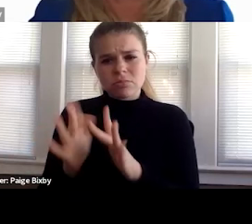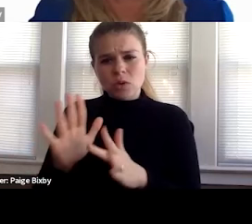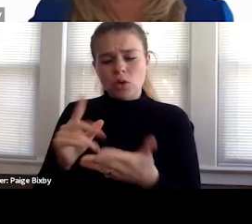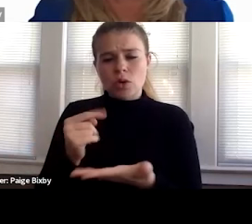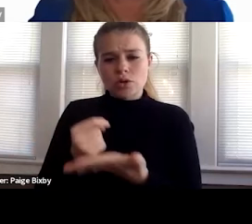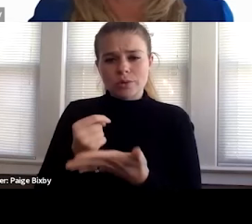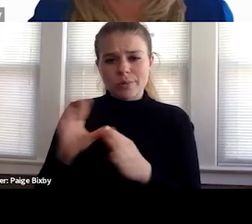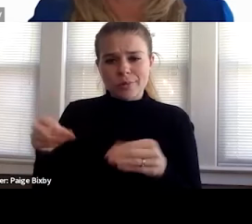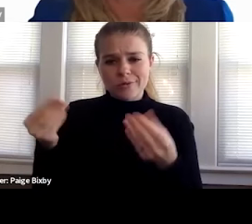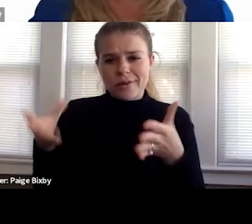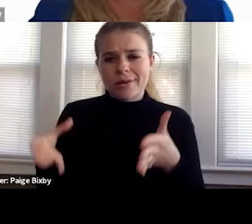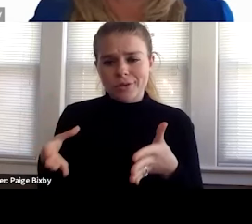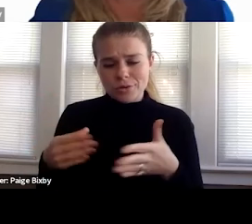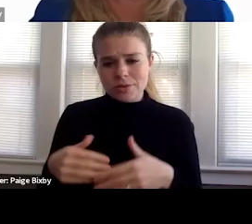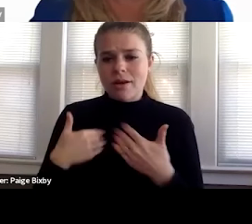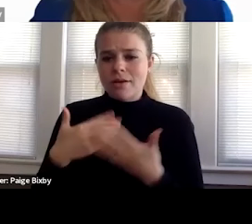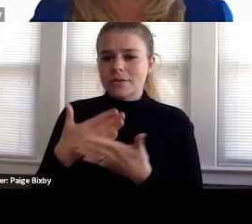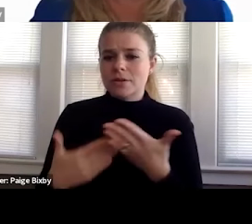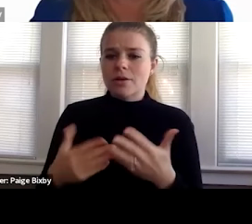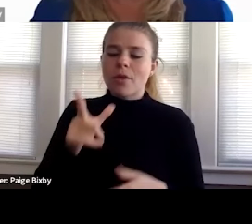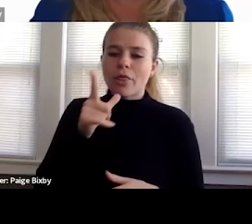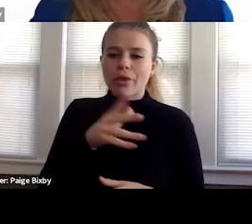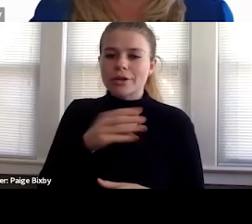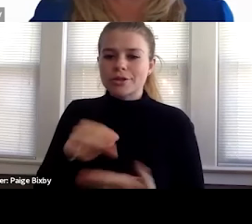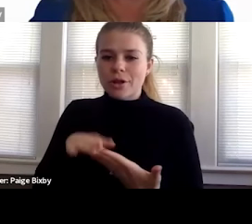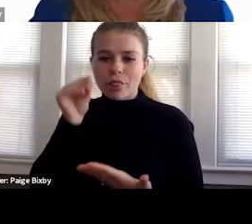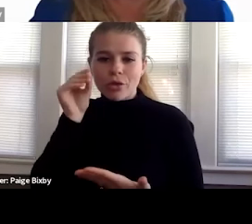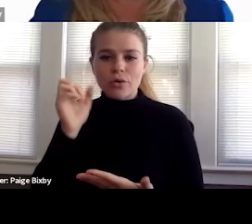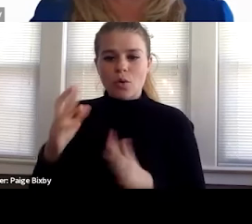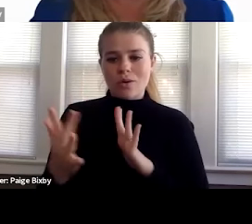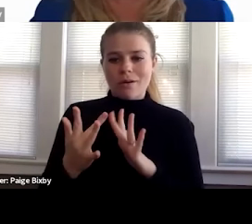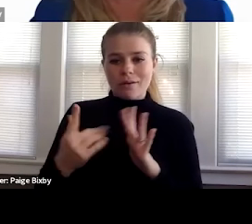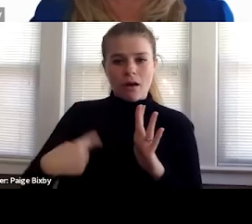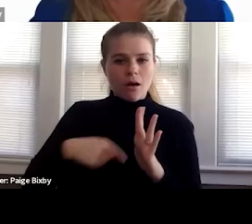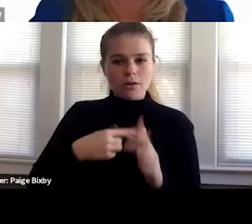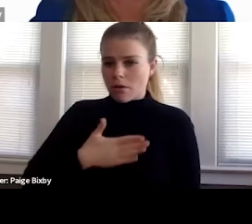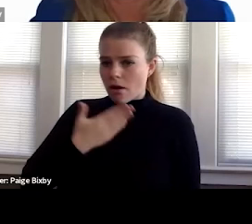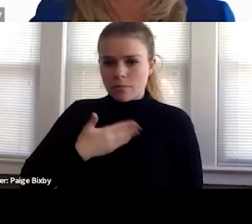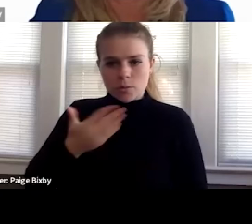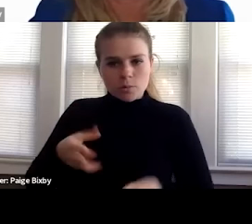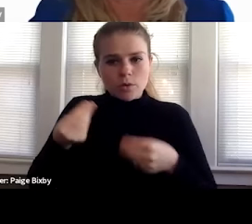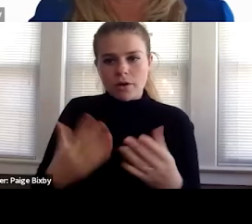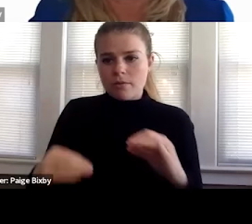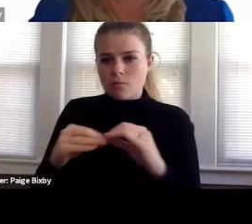have some lunch and learns or reach out to us and we're happy to provide some more resources for you.